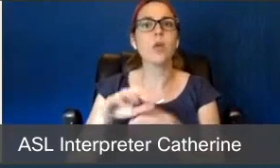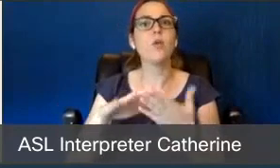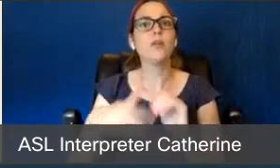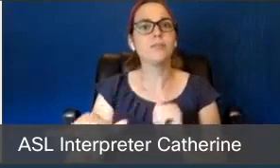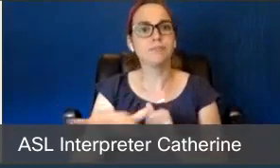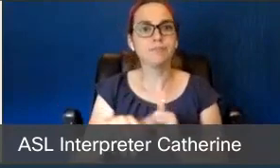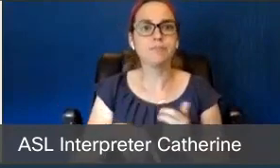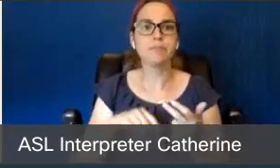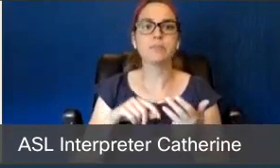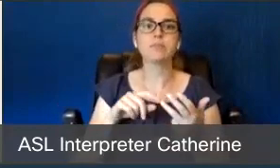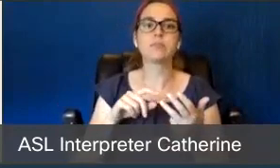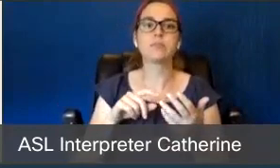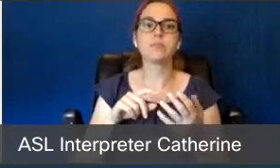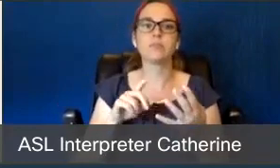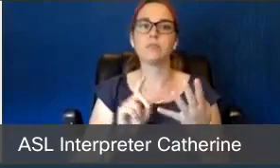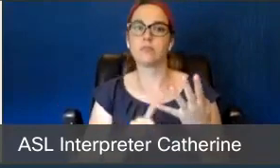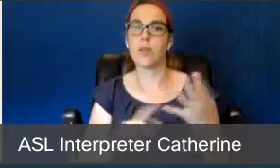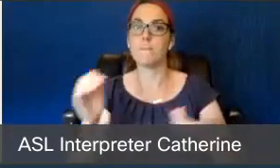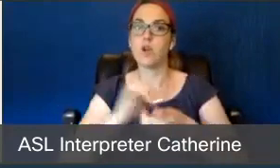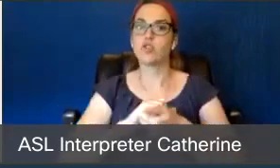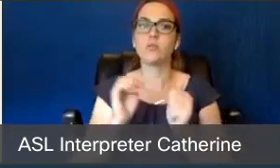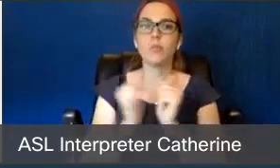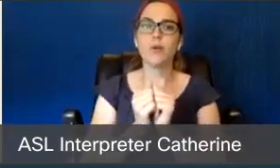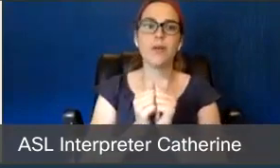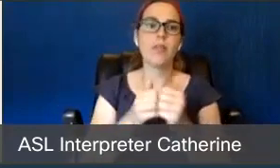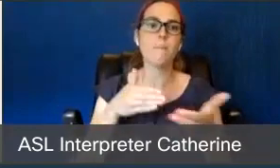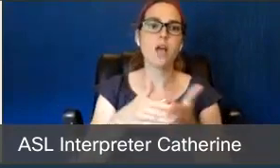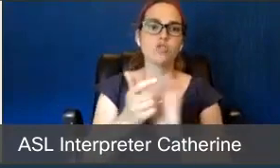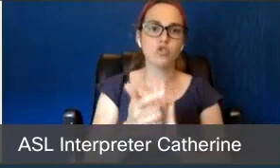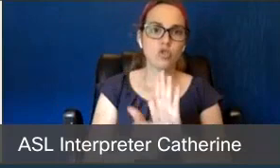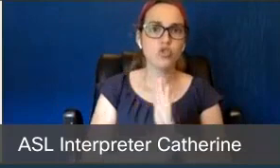Partnerships with the prosecution and defense bar which is noted in your toolkit.